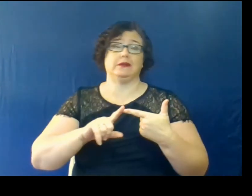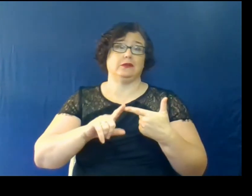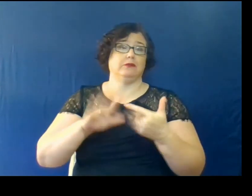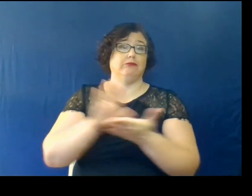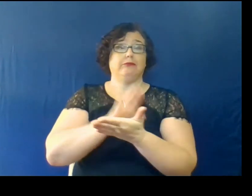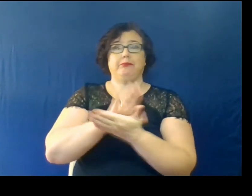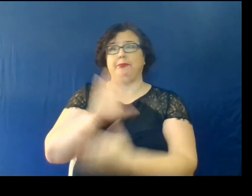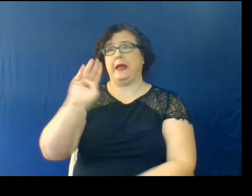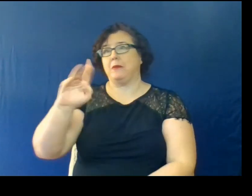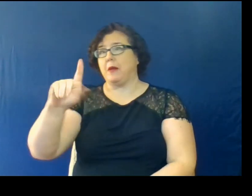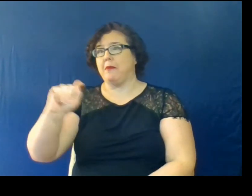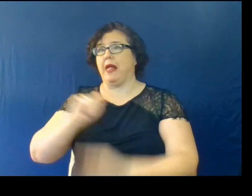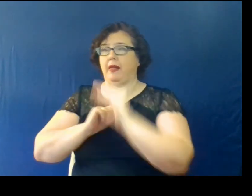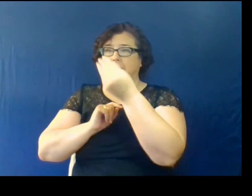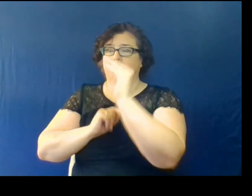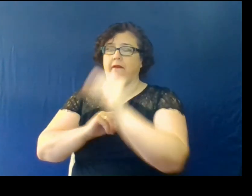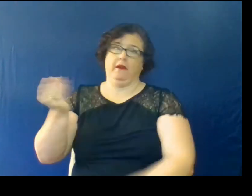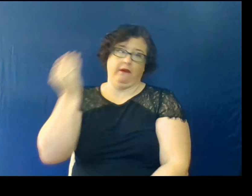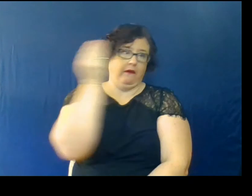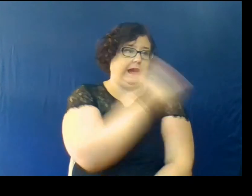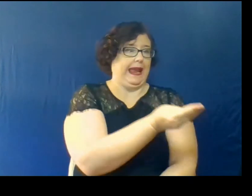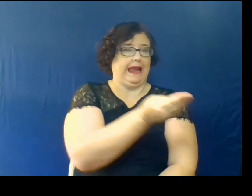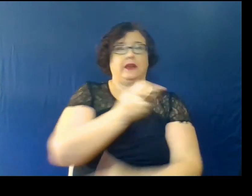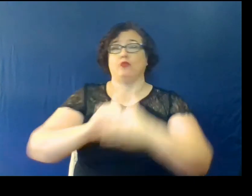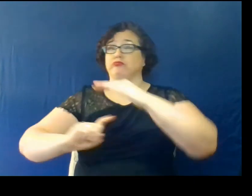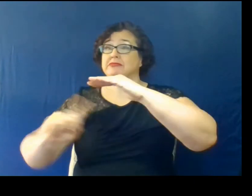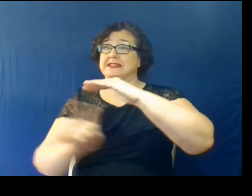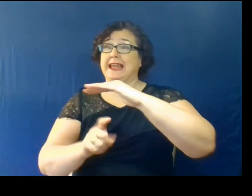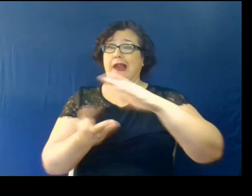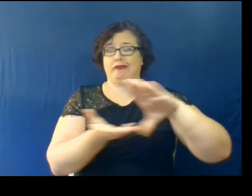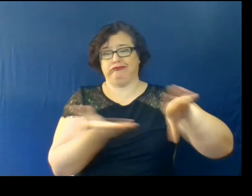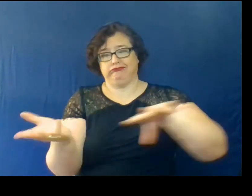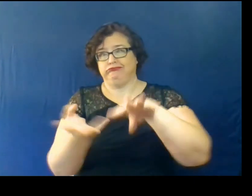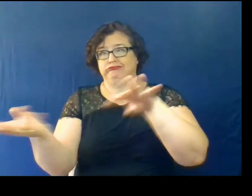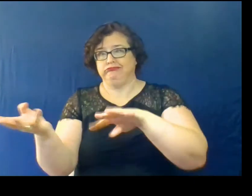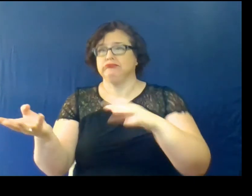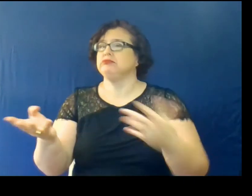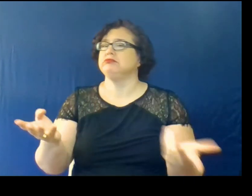hand it to the to put it in the scanner, those are all things they can can help you with. So